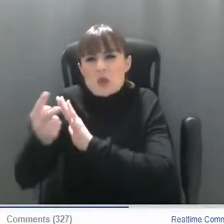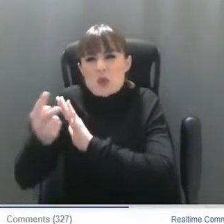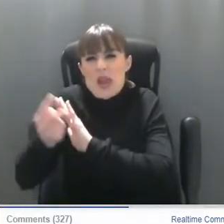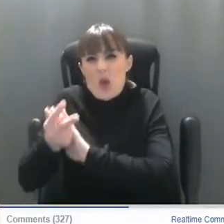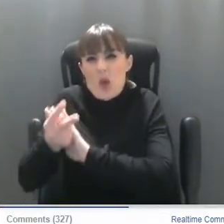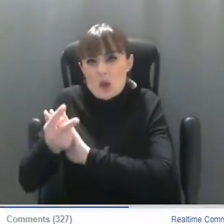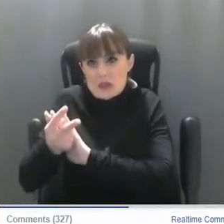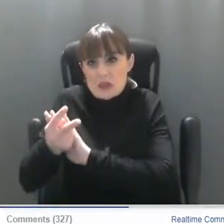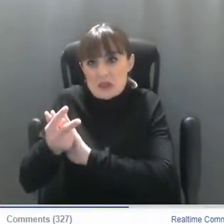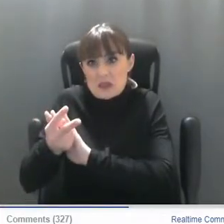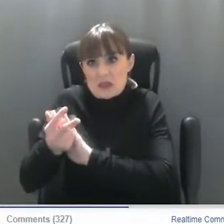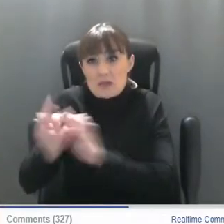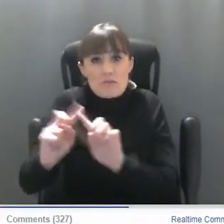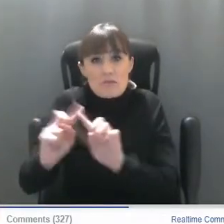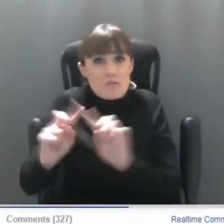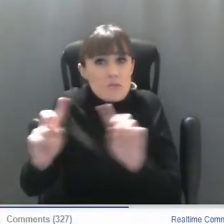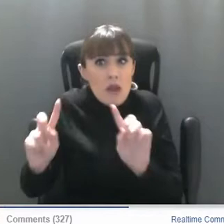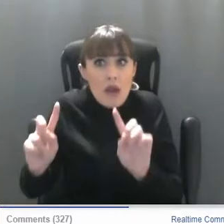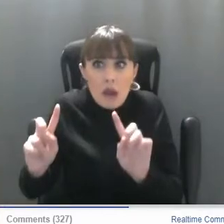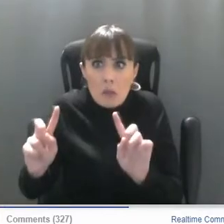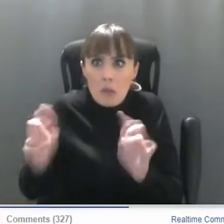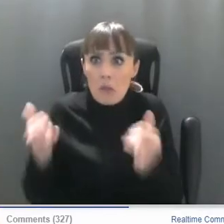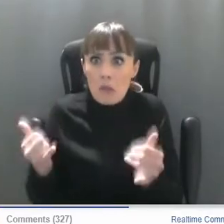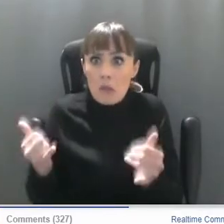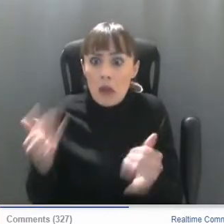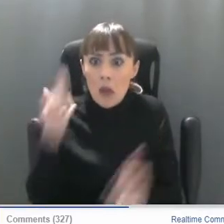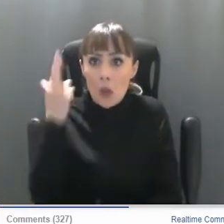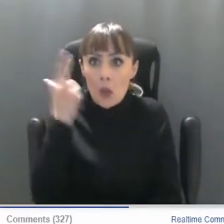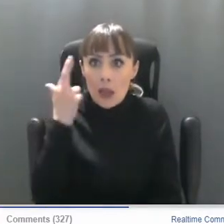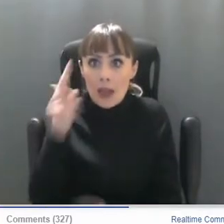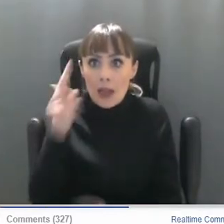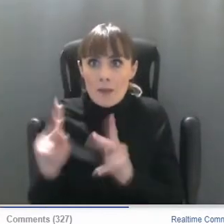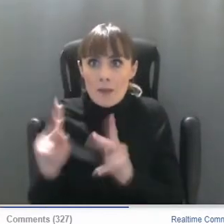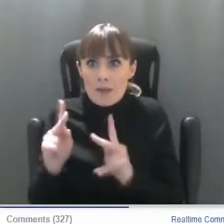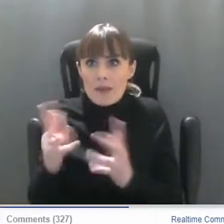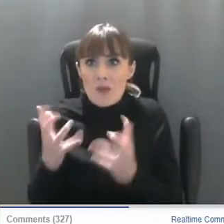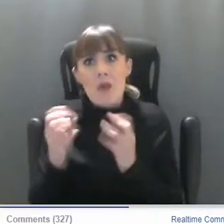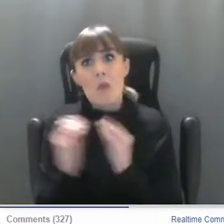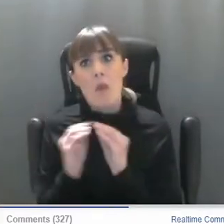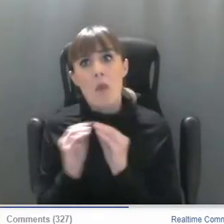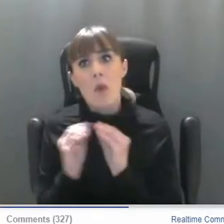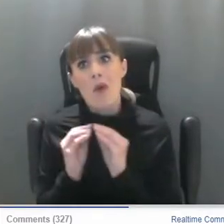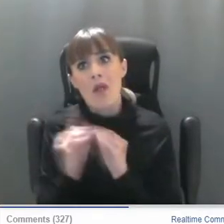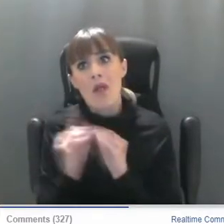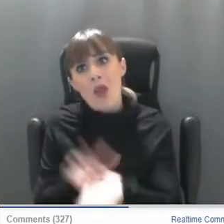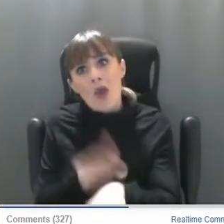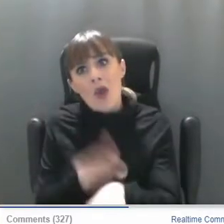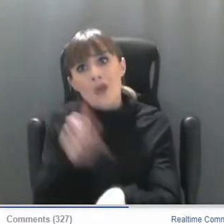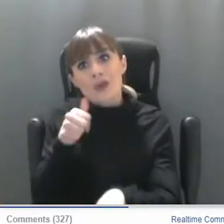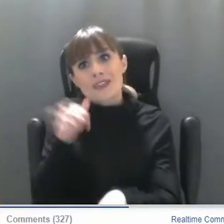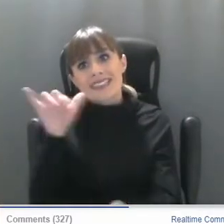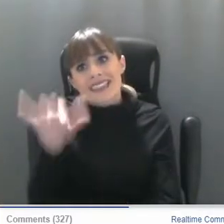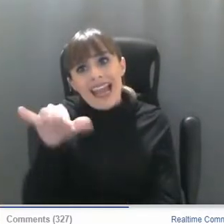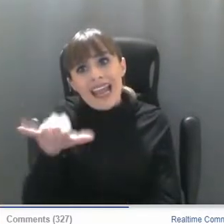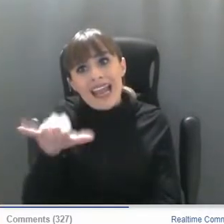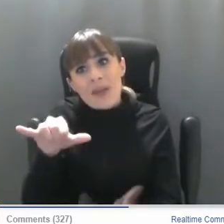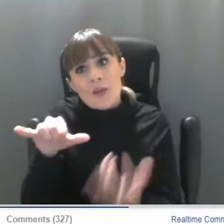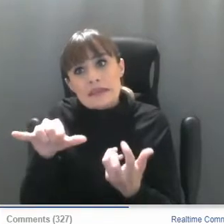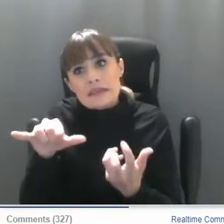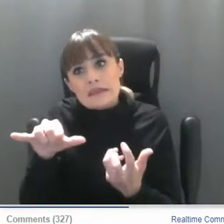we're finding people might want to spend longer- because you guys are enjoying being outside right now. So we might need to adjust those numbers. You guys, walking